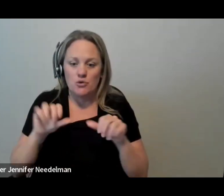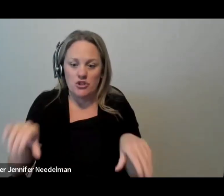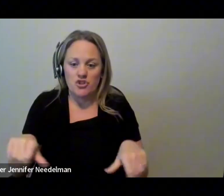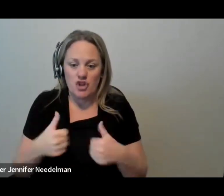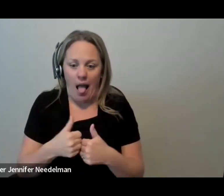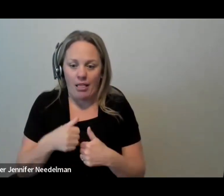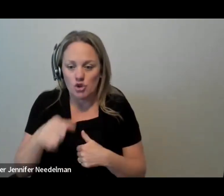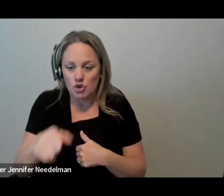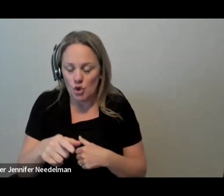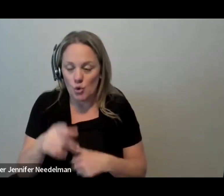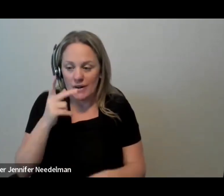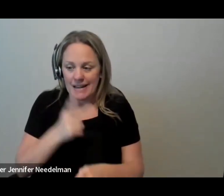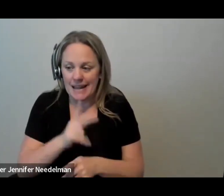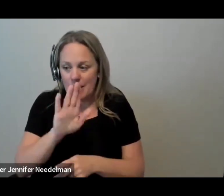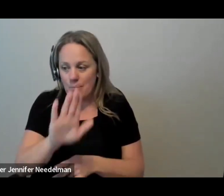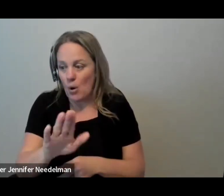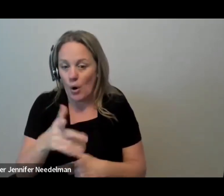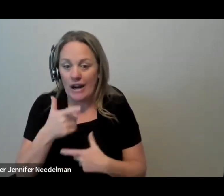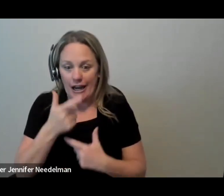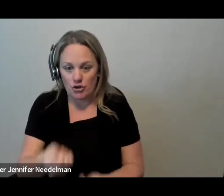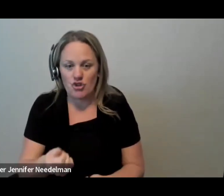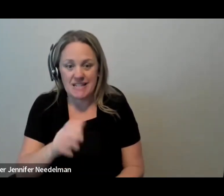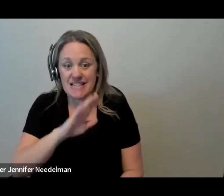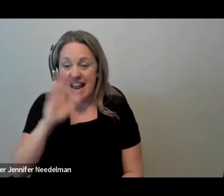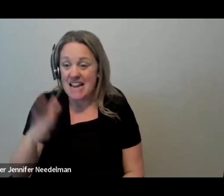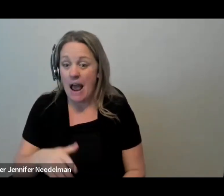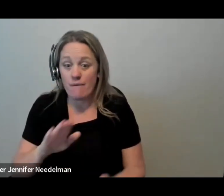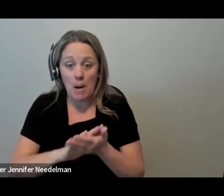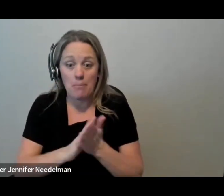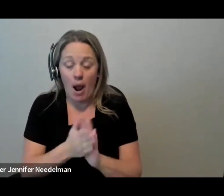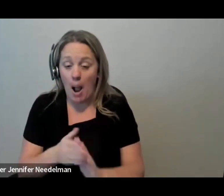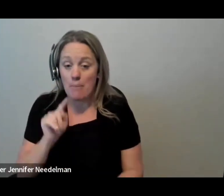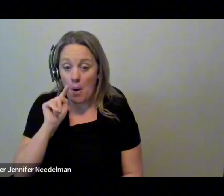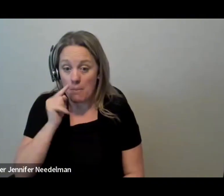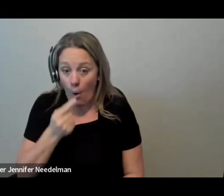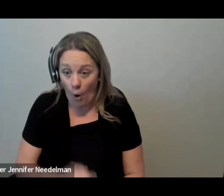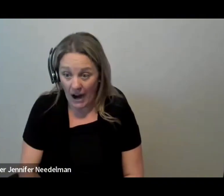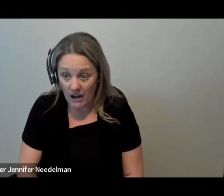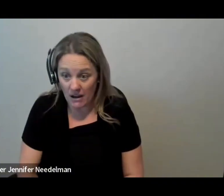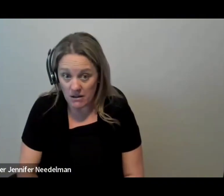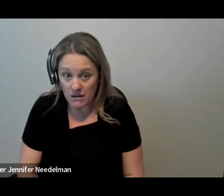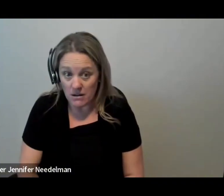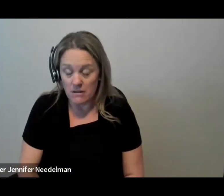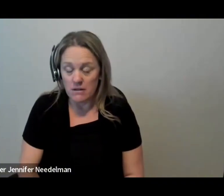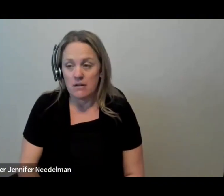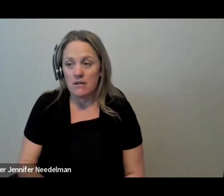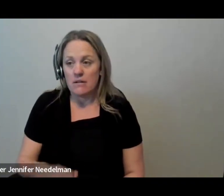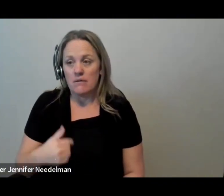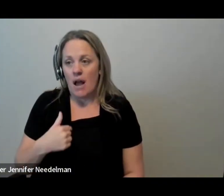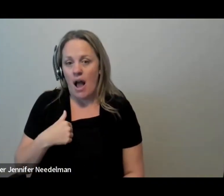and not get mundane ever, I've never had a day go by and this work knock on wood, where I'm like, oh man,